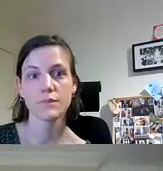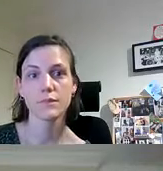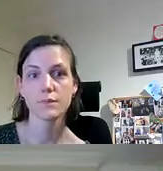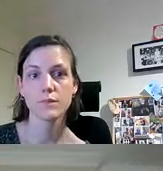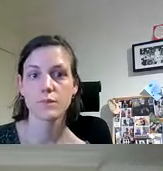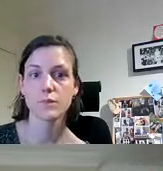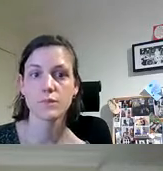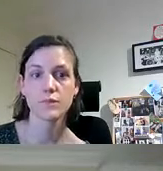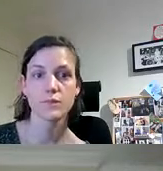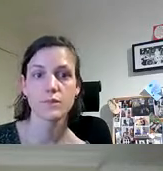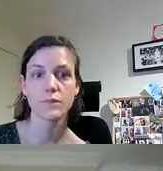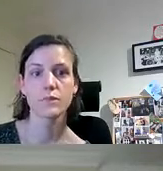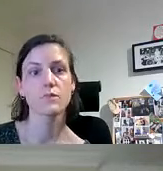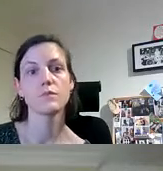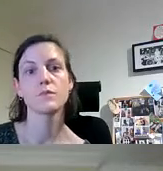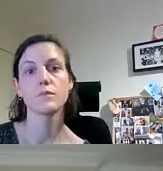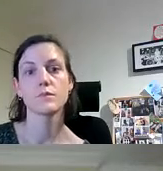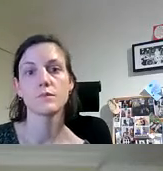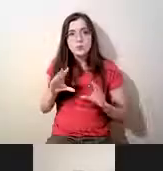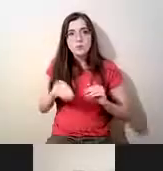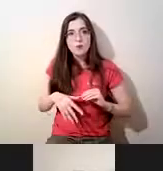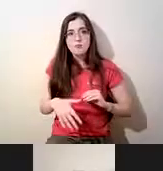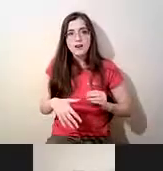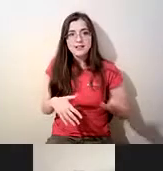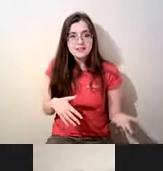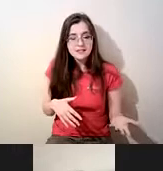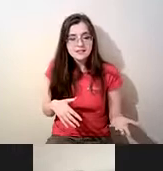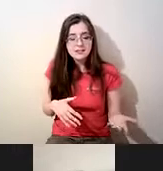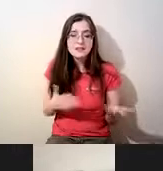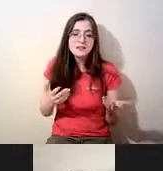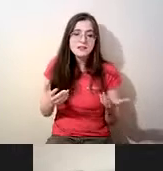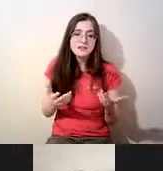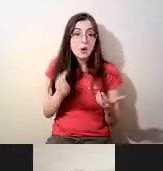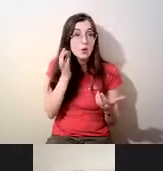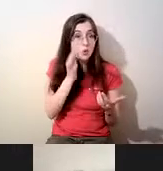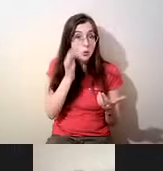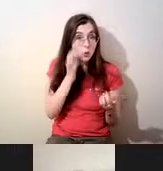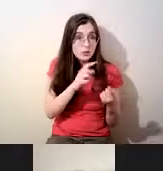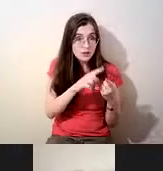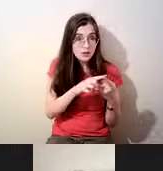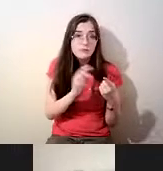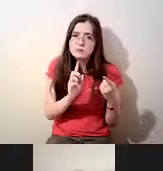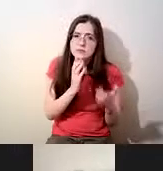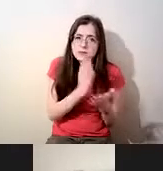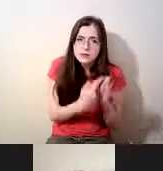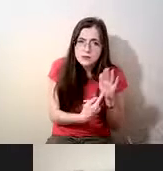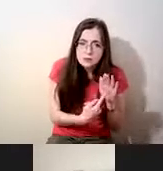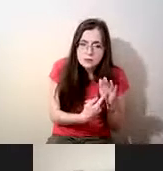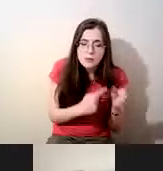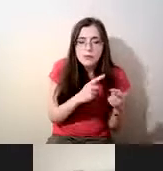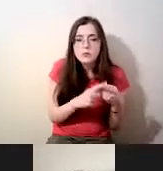for reproductive health so maybe along with water which is essential but um sanitary